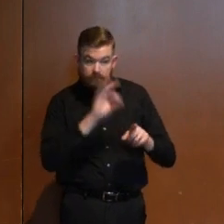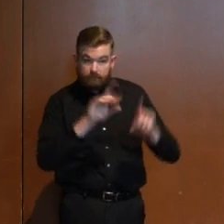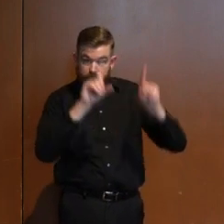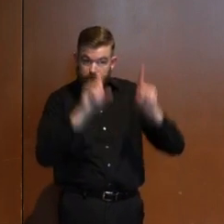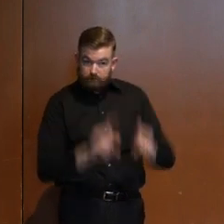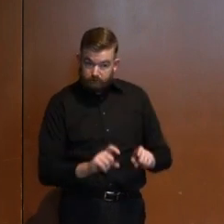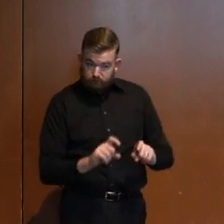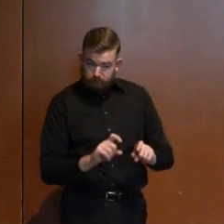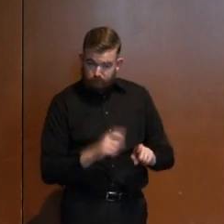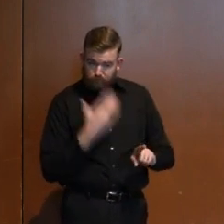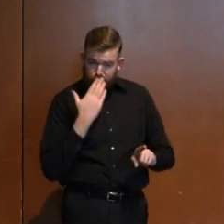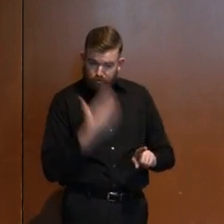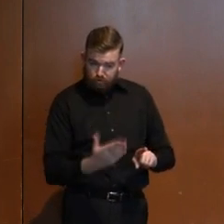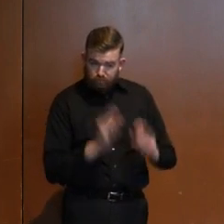THAN I'LL EVER KNOW.